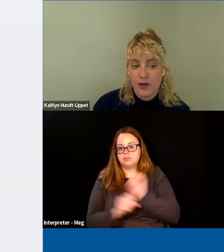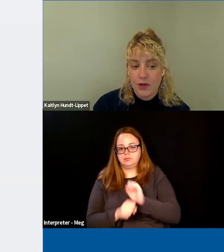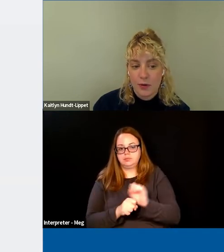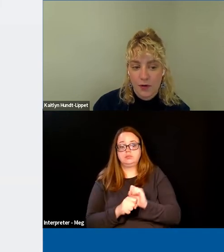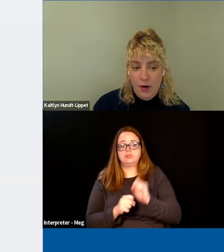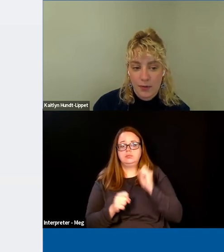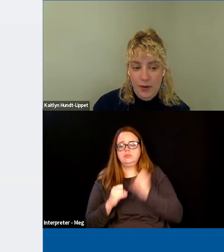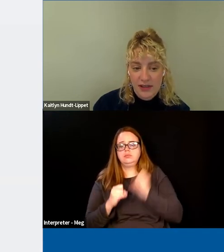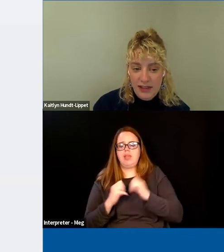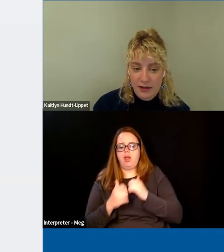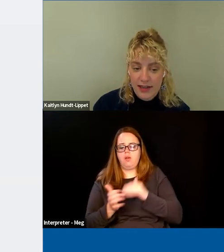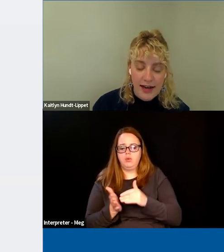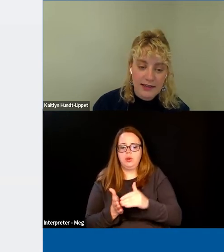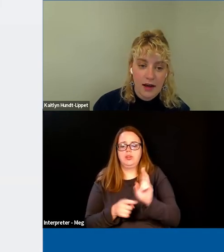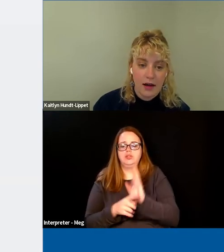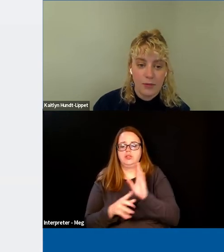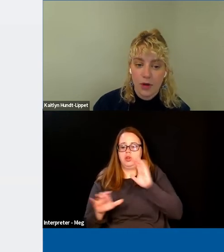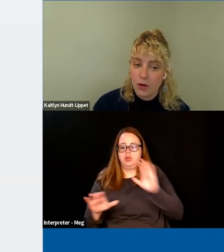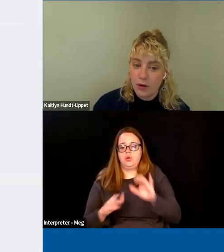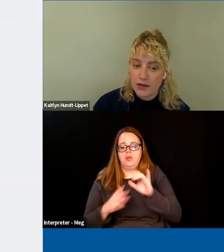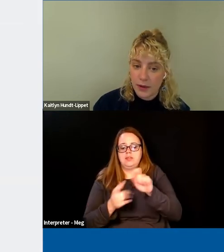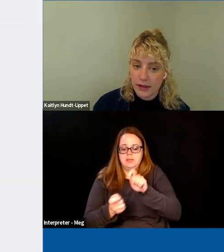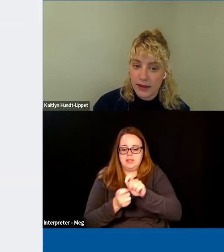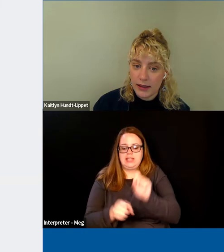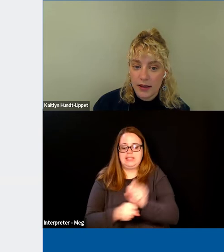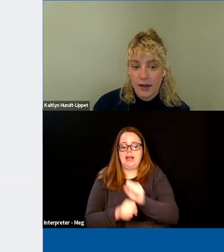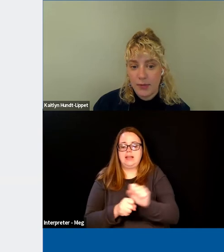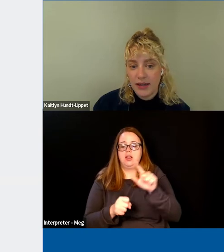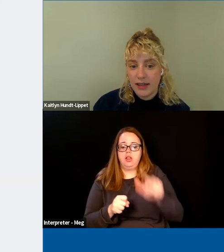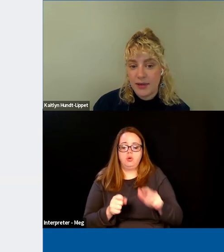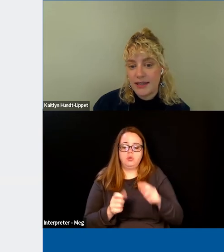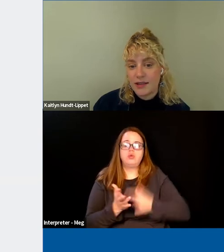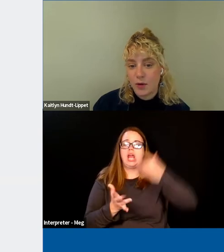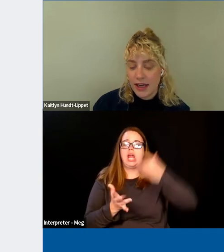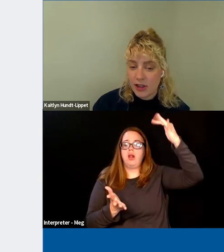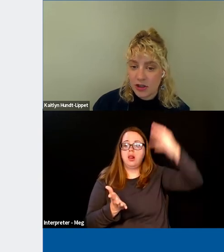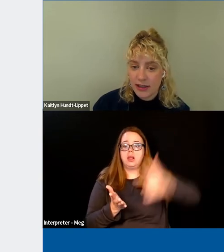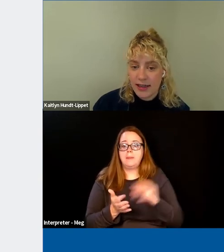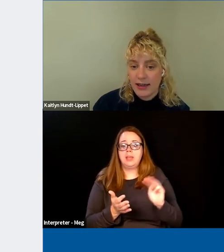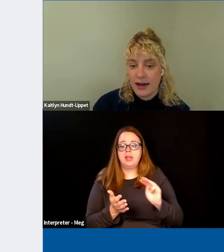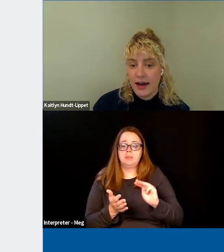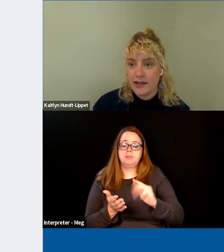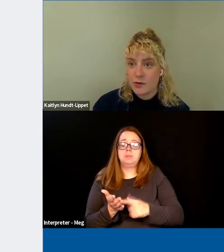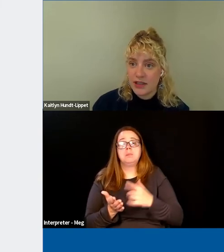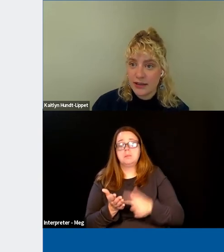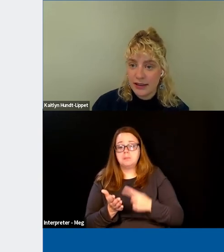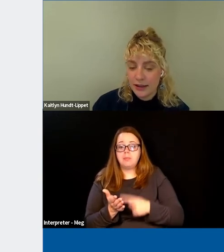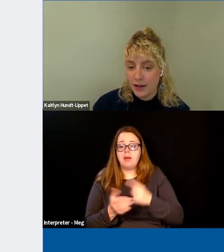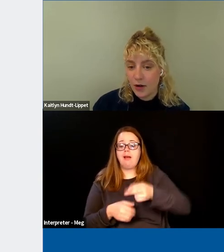will the user perform the particular task? Low is rarely, medium is occasionally and high is routinely.